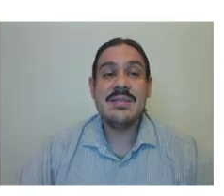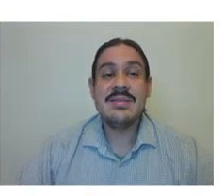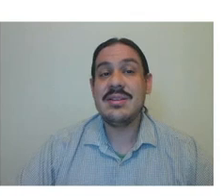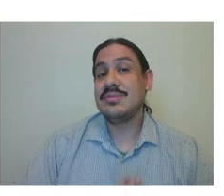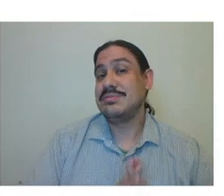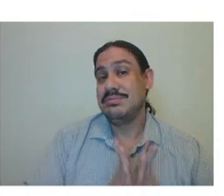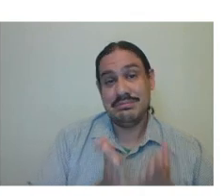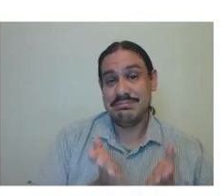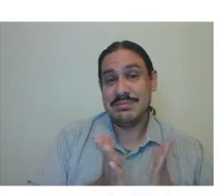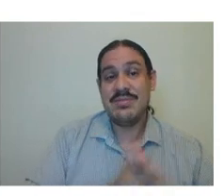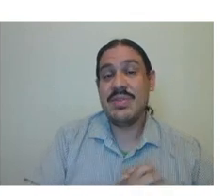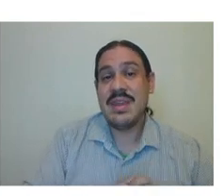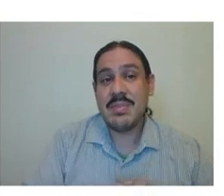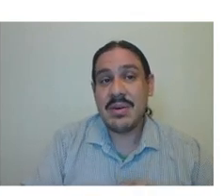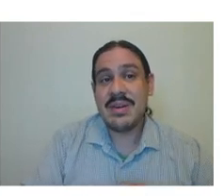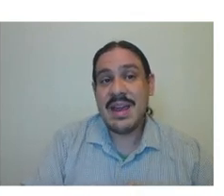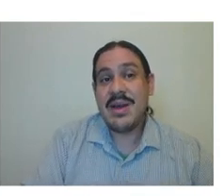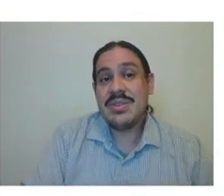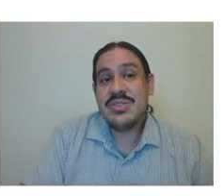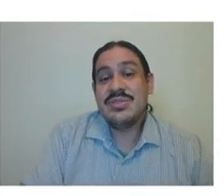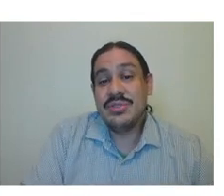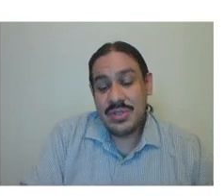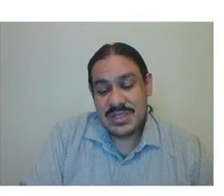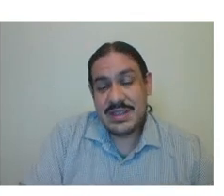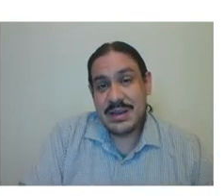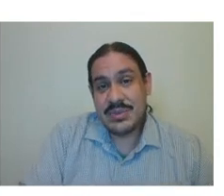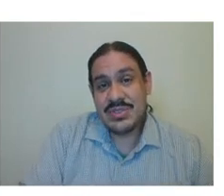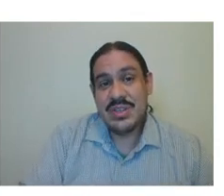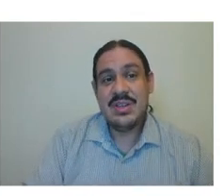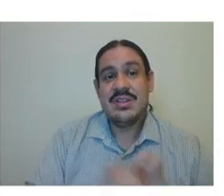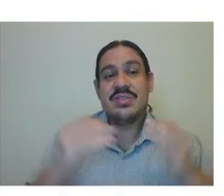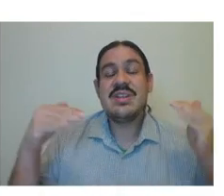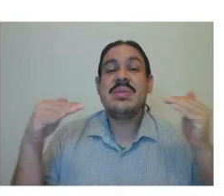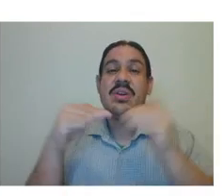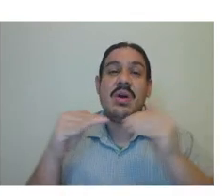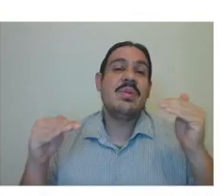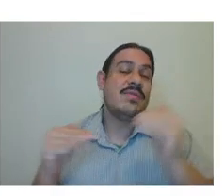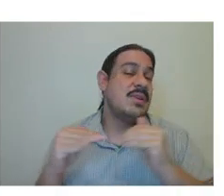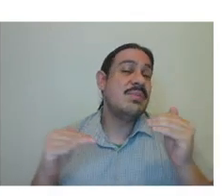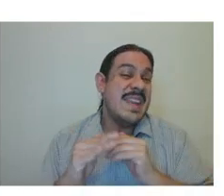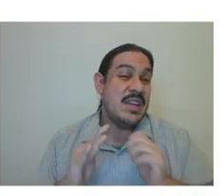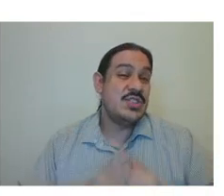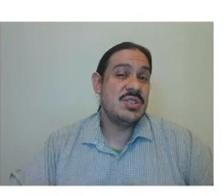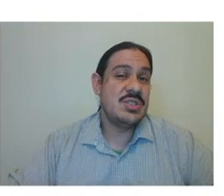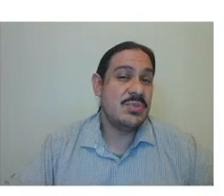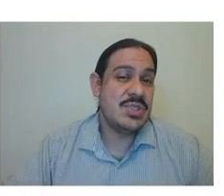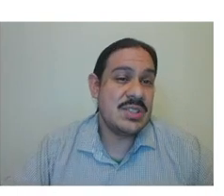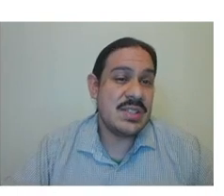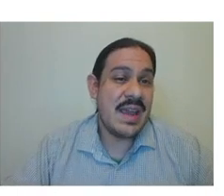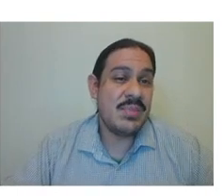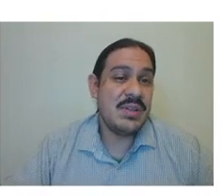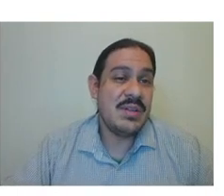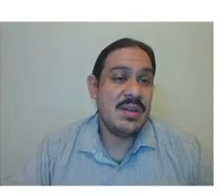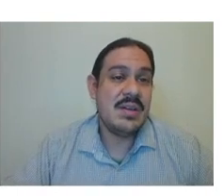for example maybe the parents are part of the deaf community and they use